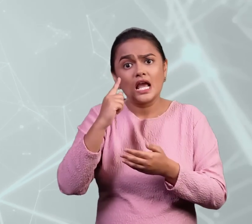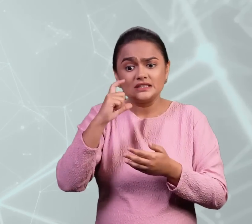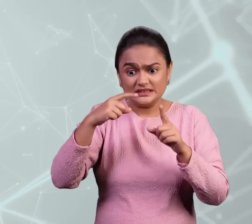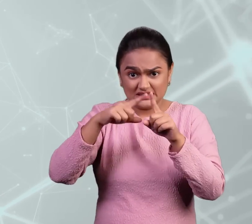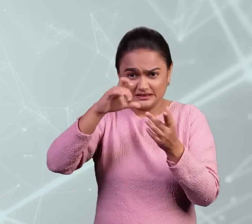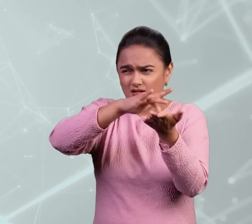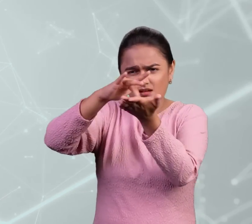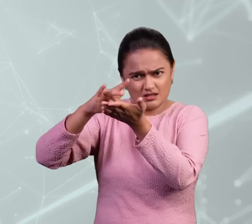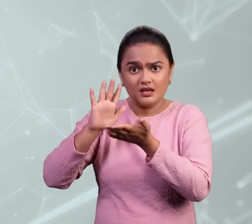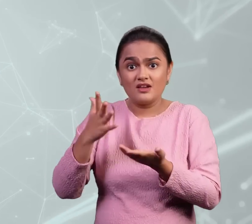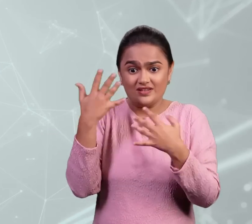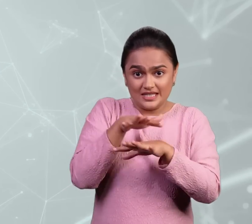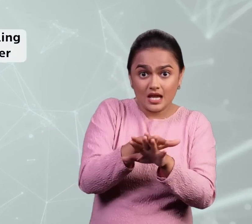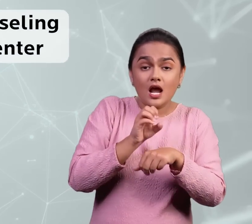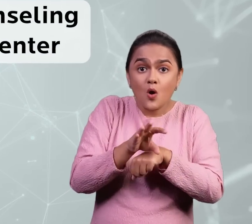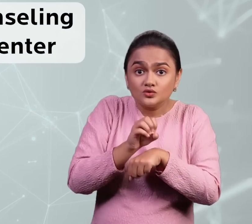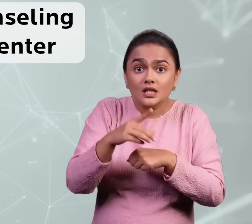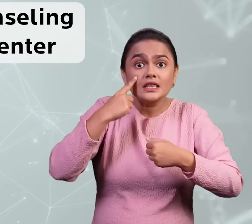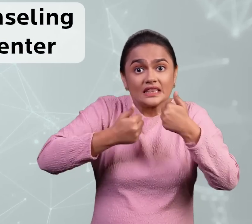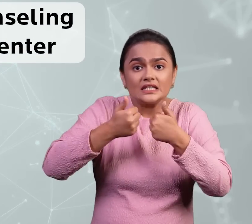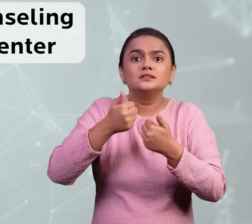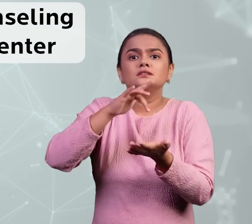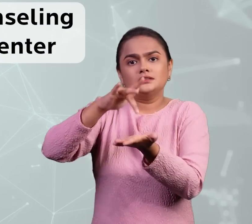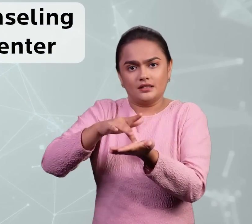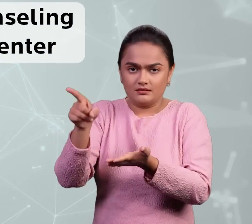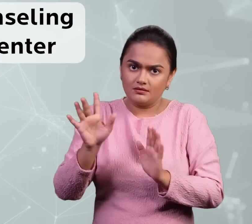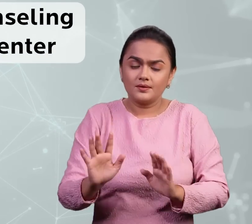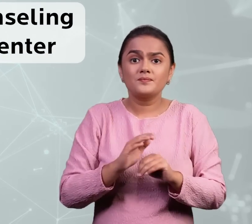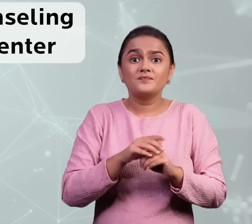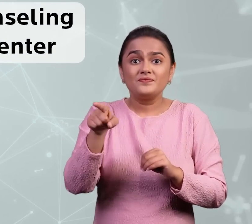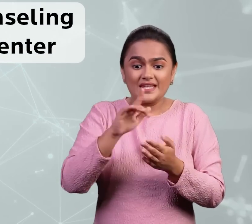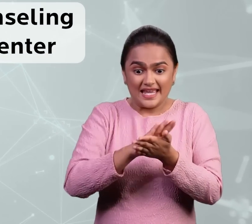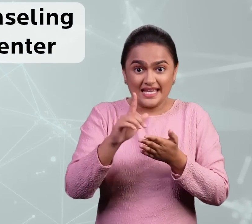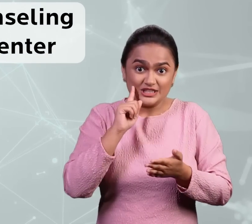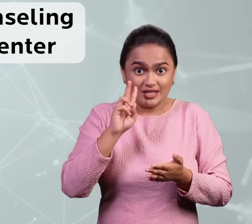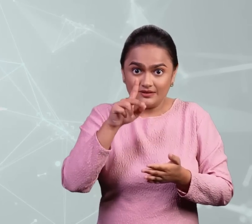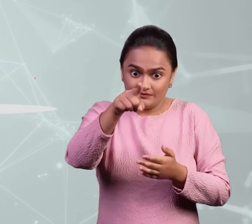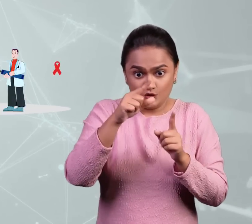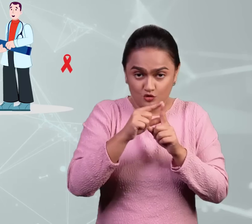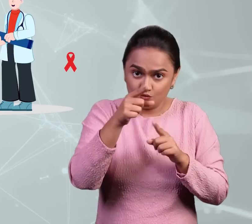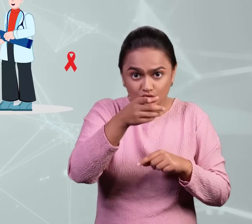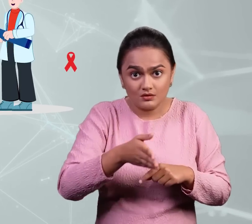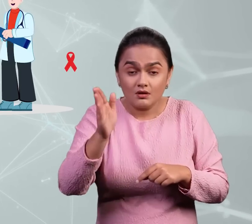When you go to an ICTC (Integrated Counselling and Testing Centre) for an HIV test,